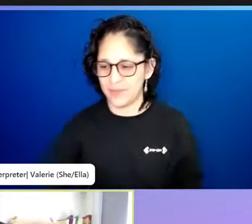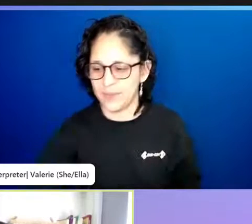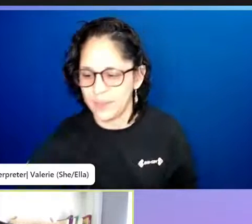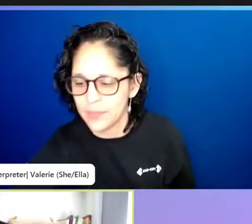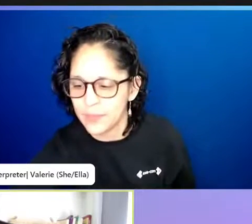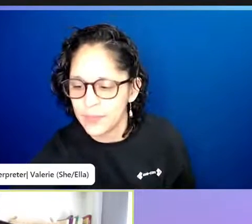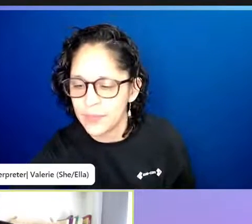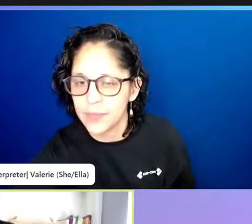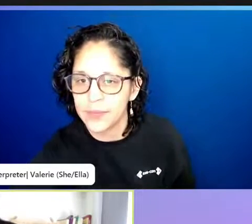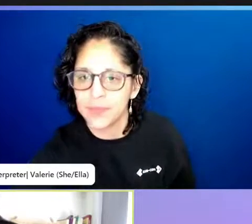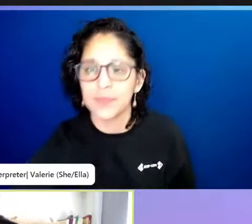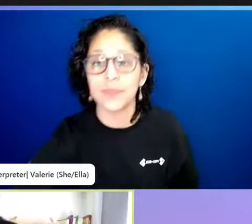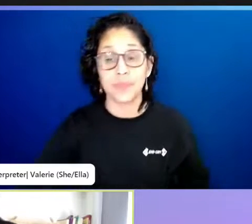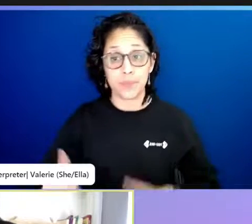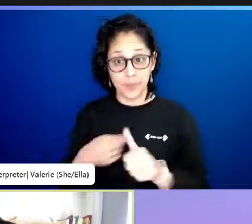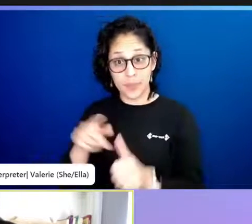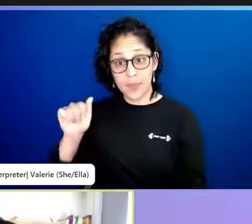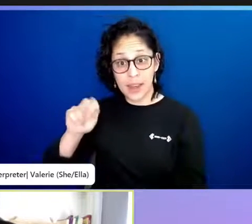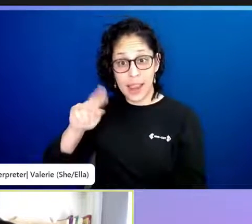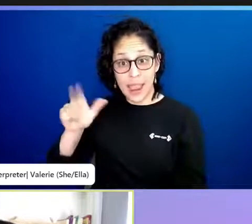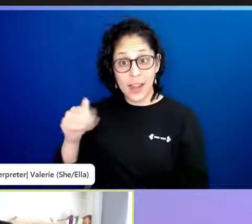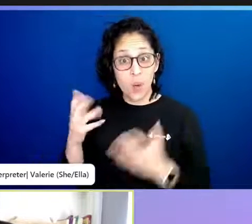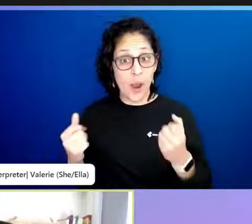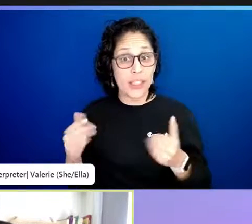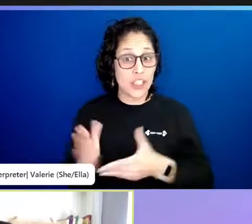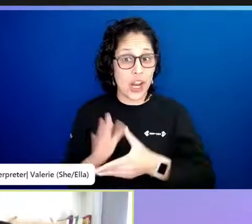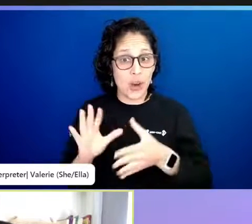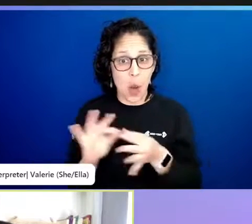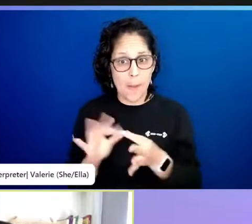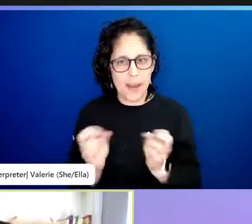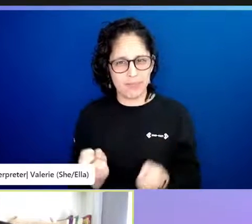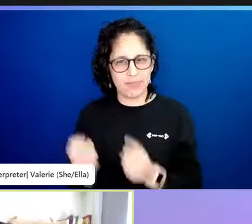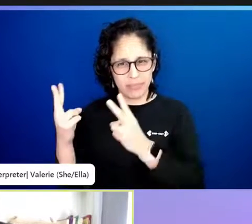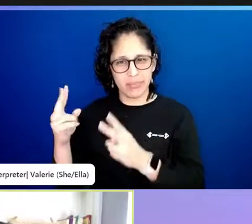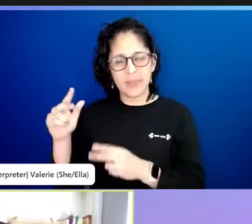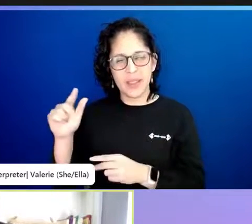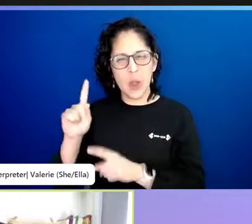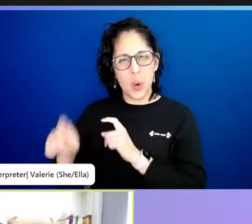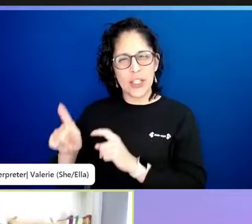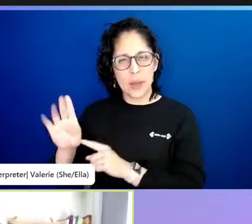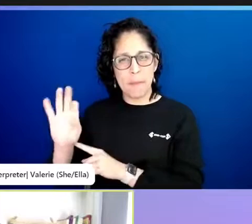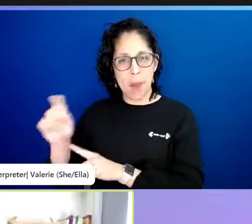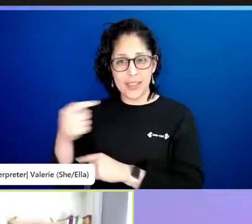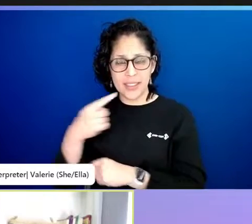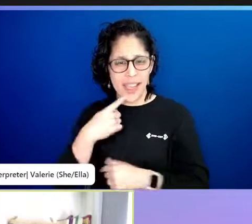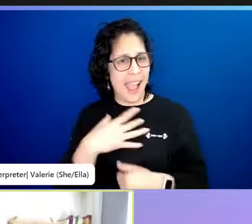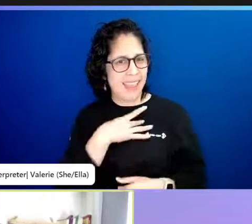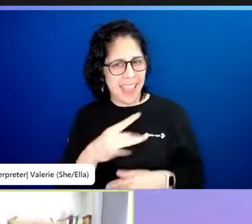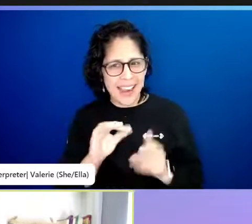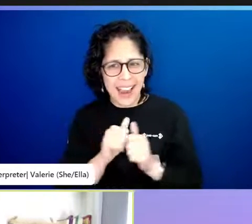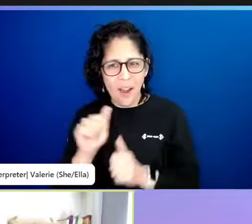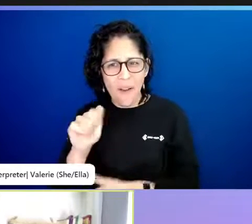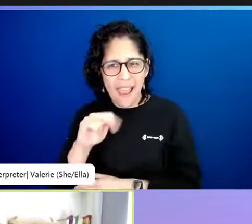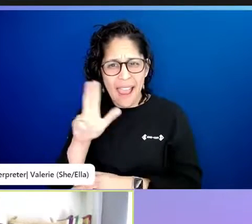um first off Anna I just wanted to share this comment that came into the the question box that says I like the way Anna explained points and she doesn't speak